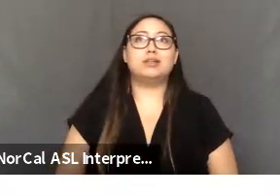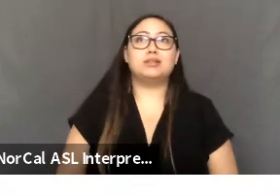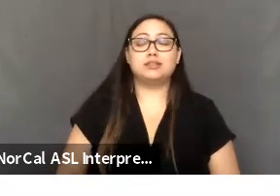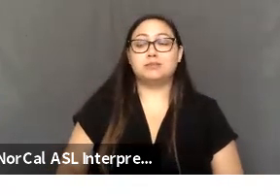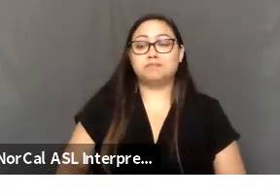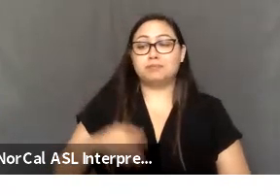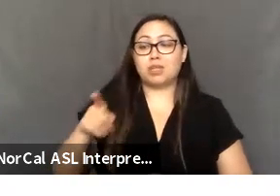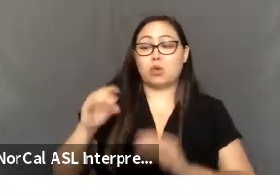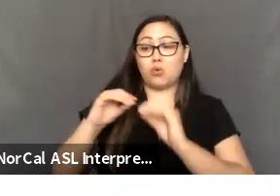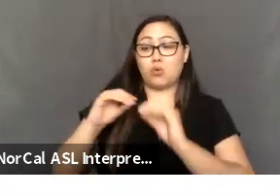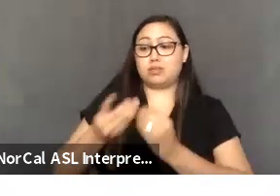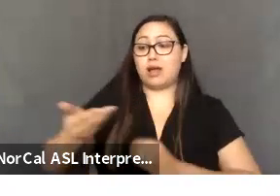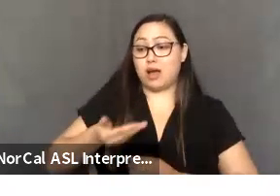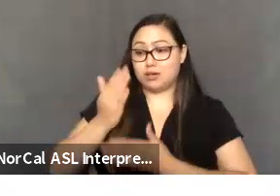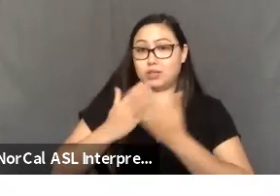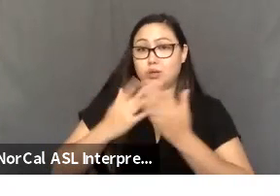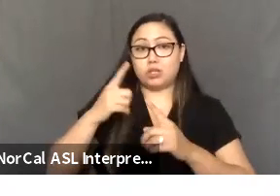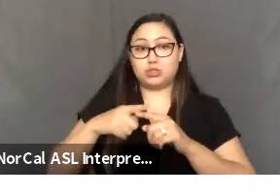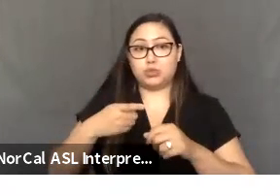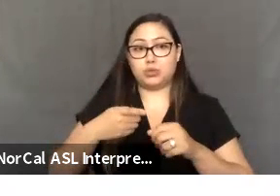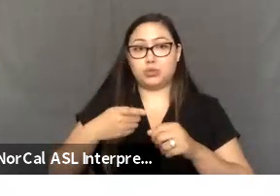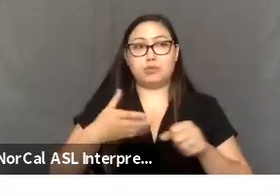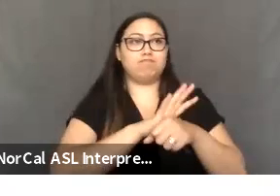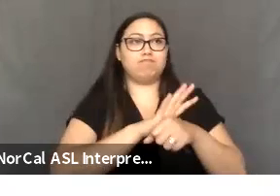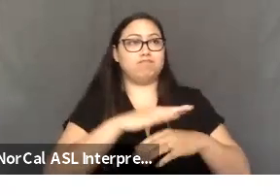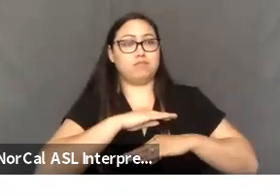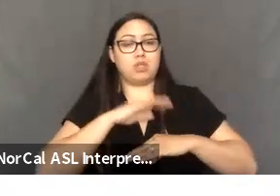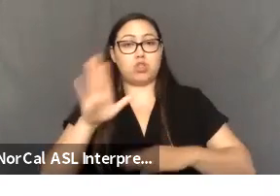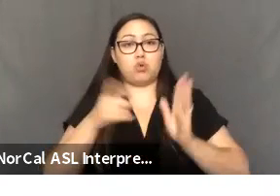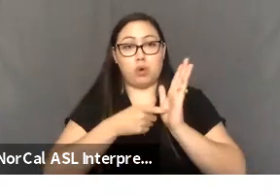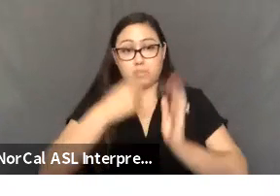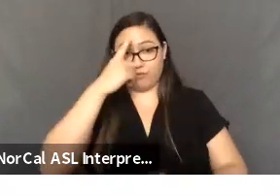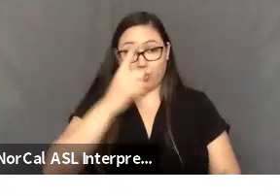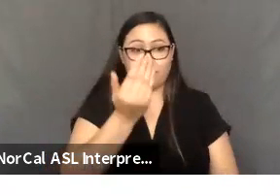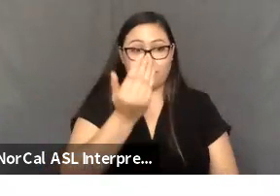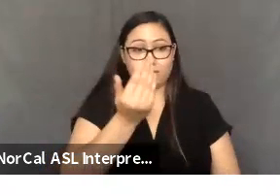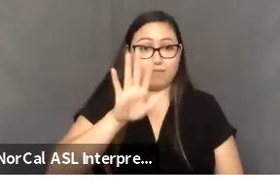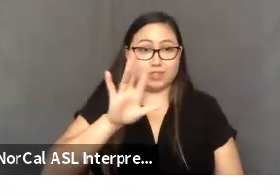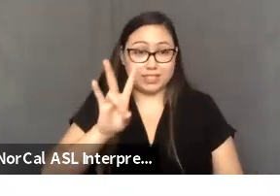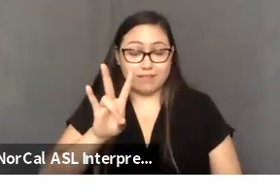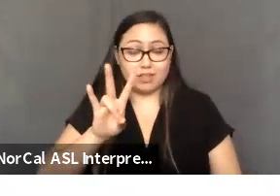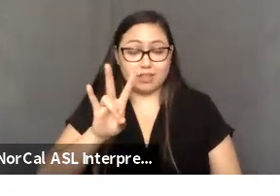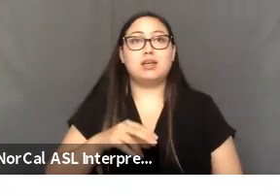hiring someone to fulfill the requirements for 1557, this individual was still the only person